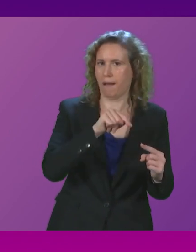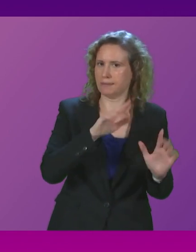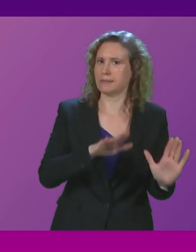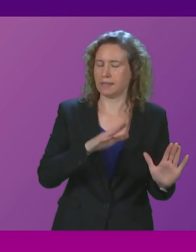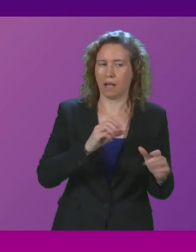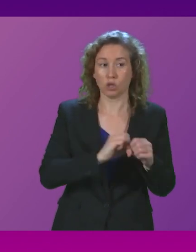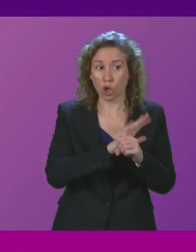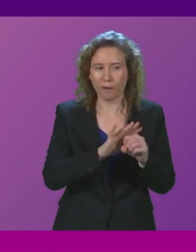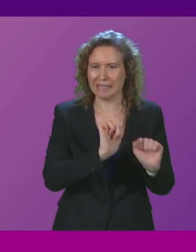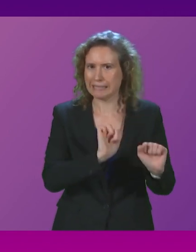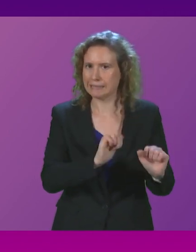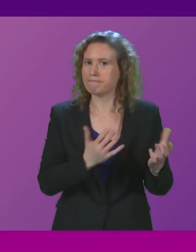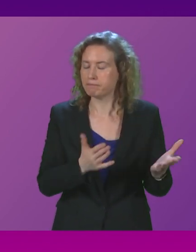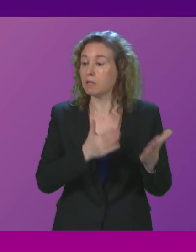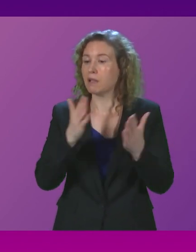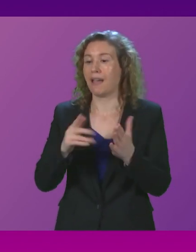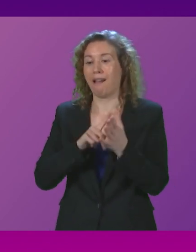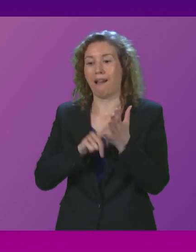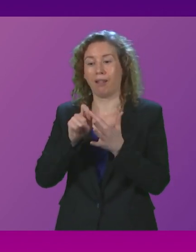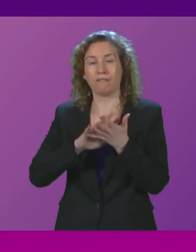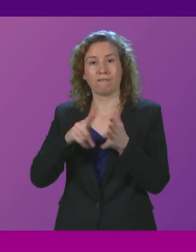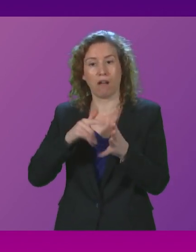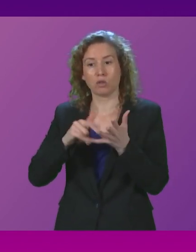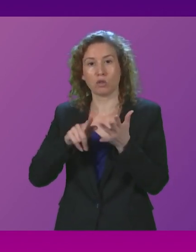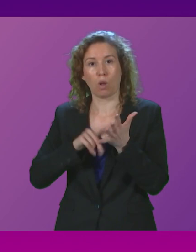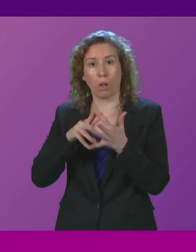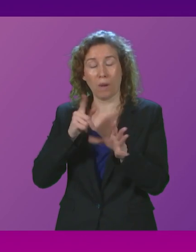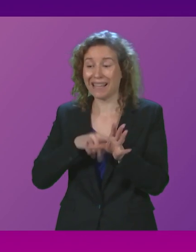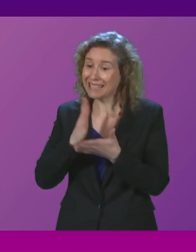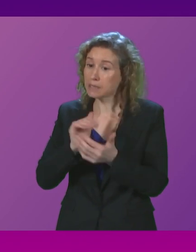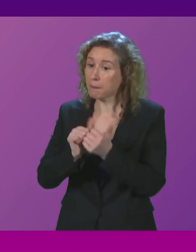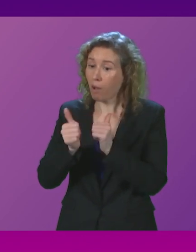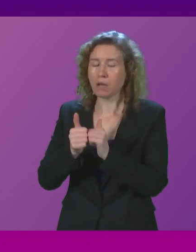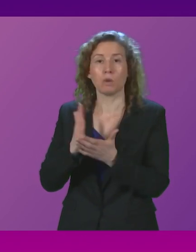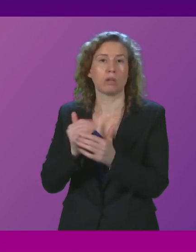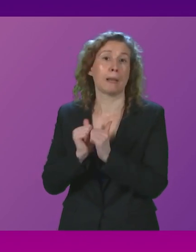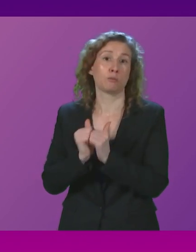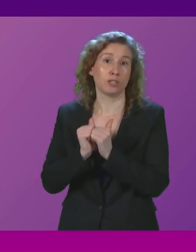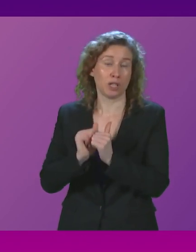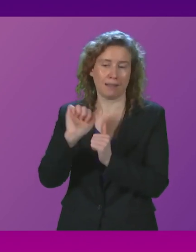is continuing. Alpha Solway is one of our partners, and we appreciate the important contribution that